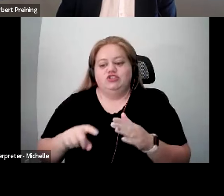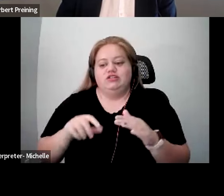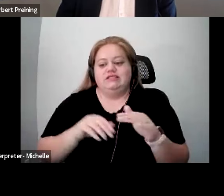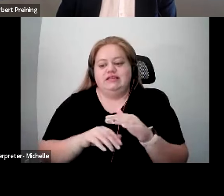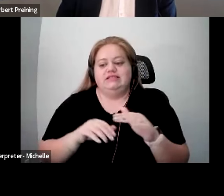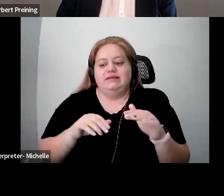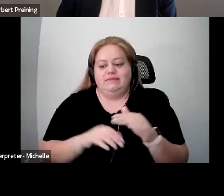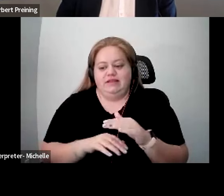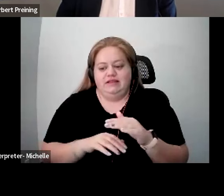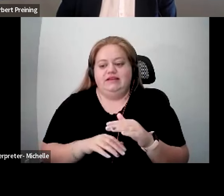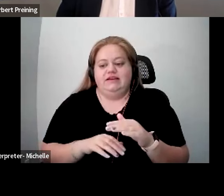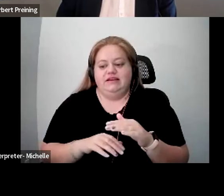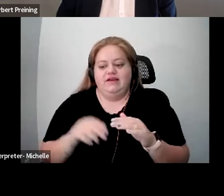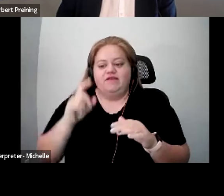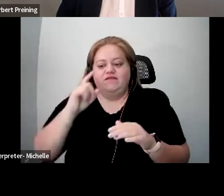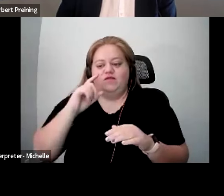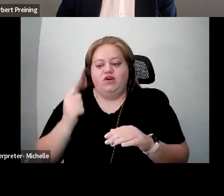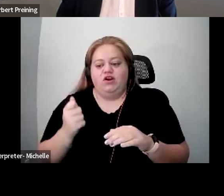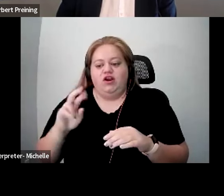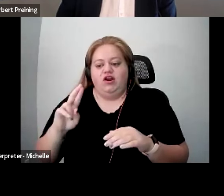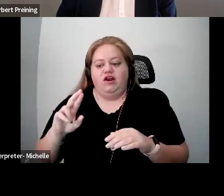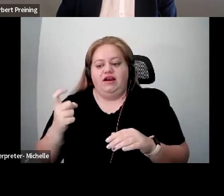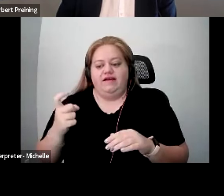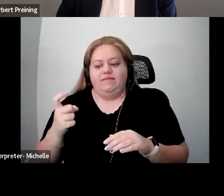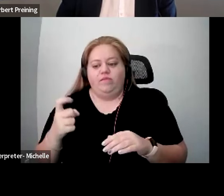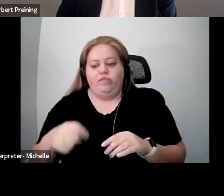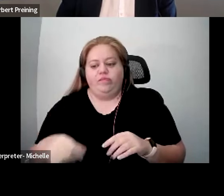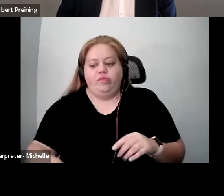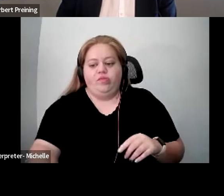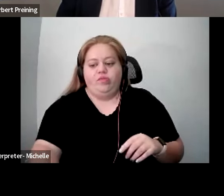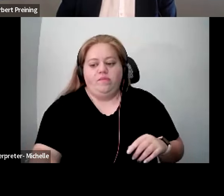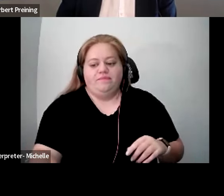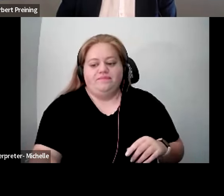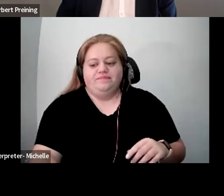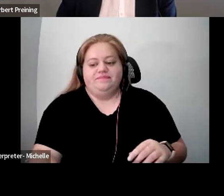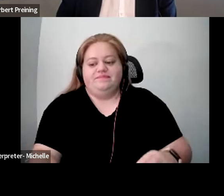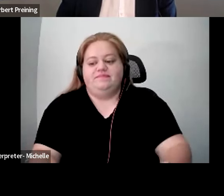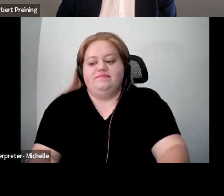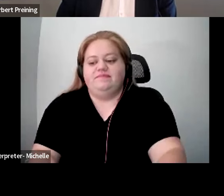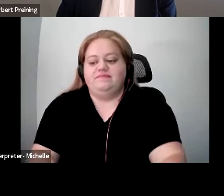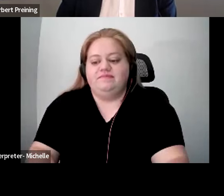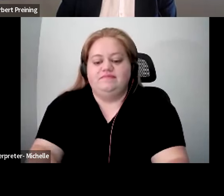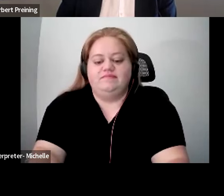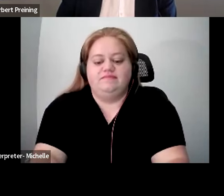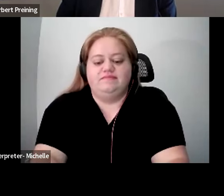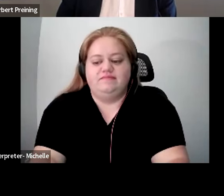And how could we become more accessible? And so I was interviewing people. I had called up lots of scientists, tracked down